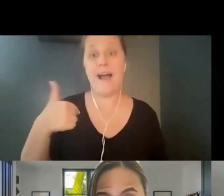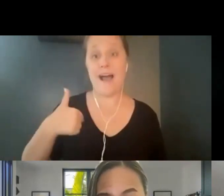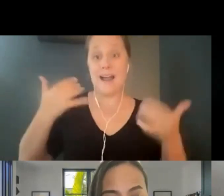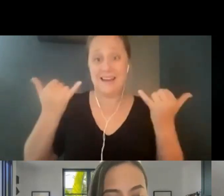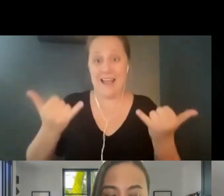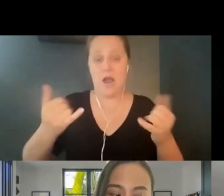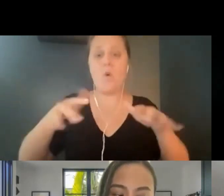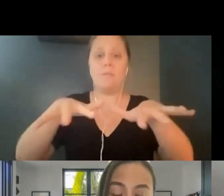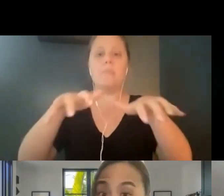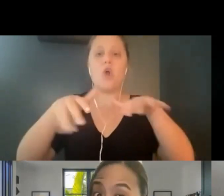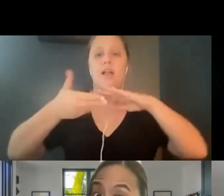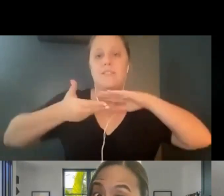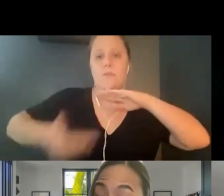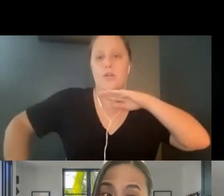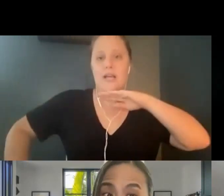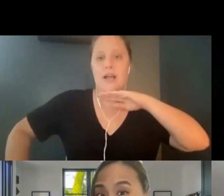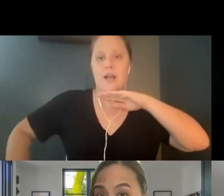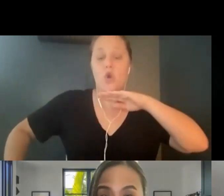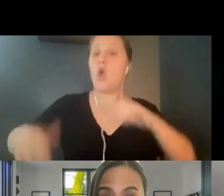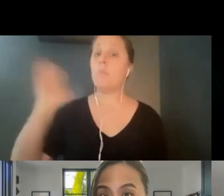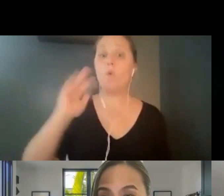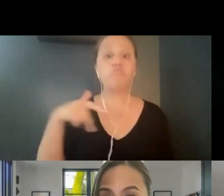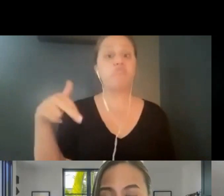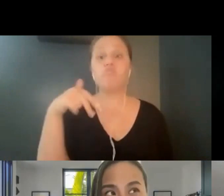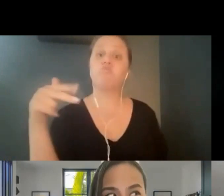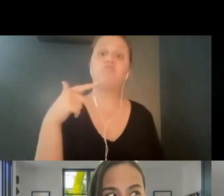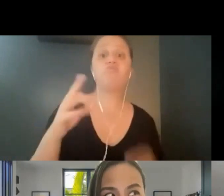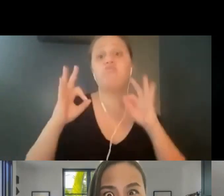down. So, one day walking around having a great time in college the next day,